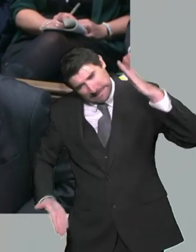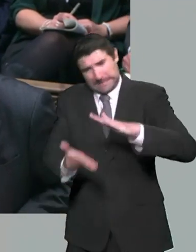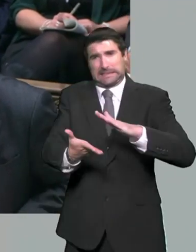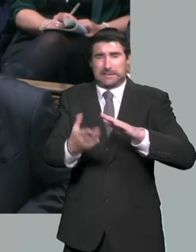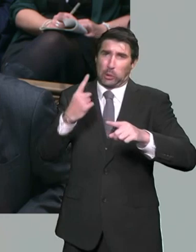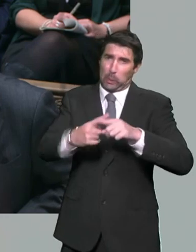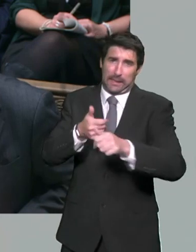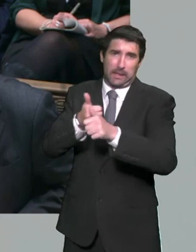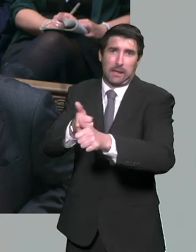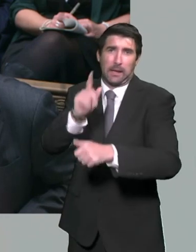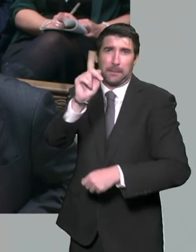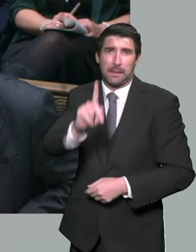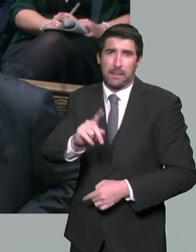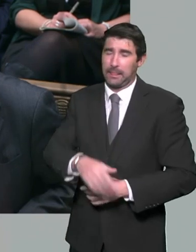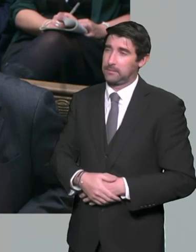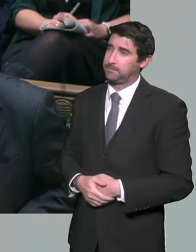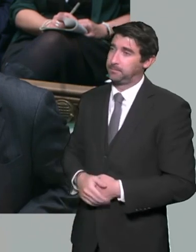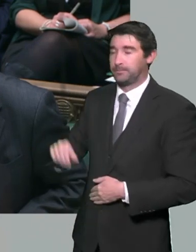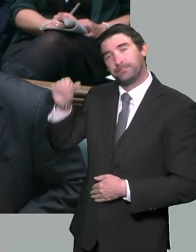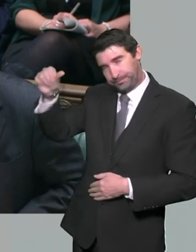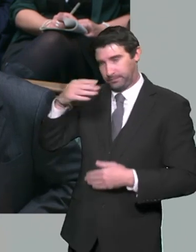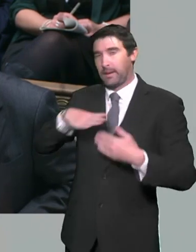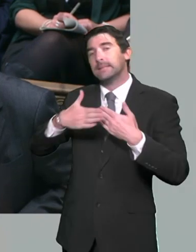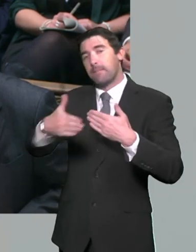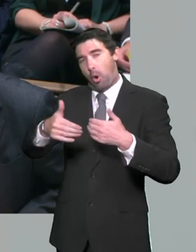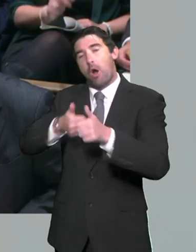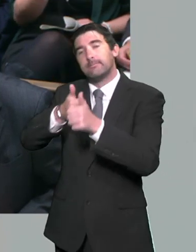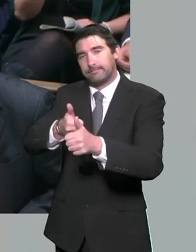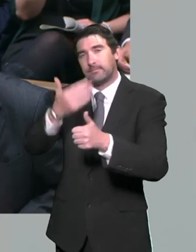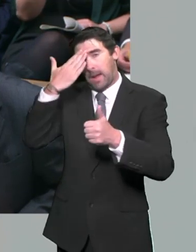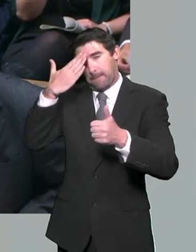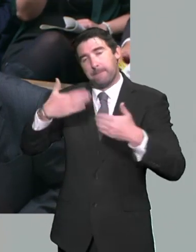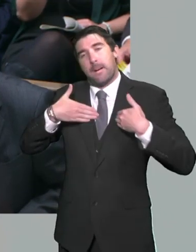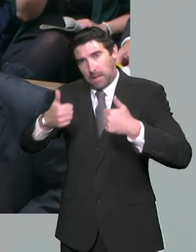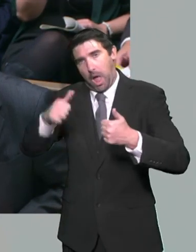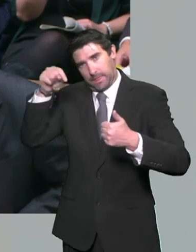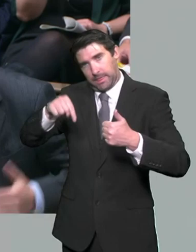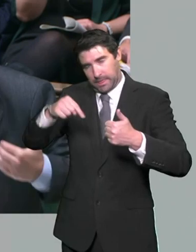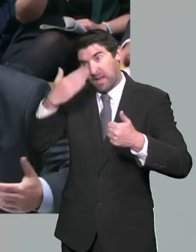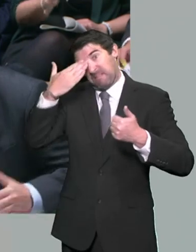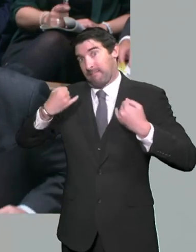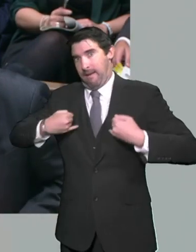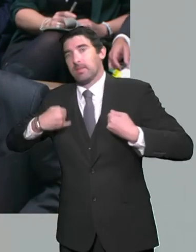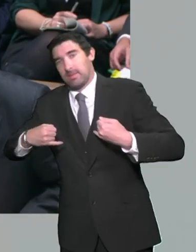We must focus ever more on mental health. That is why we are putting another £2.3 billion into supporting mental health, which includes